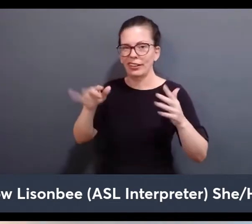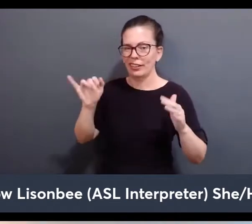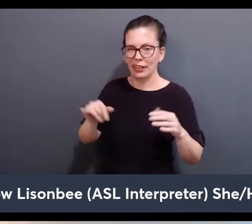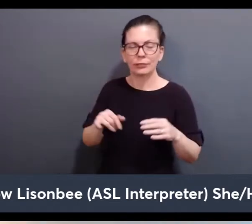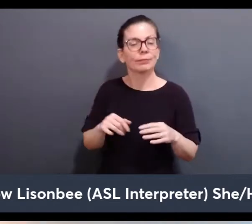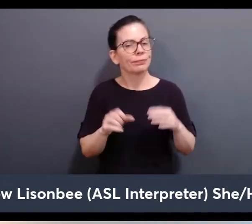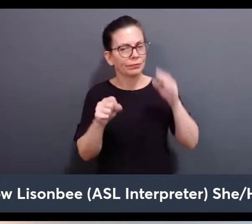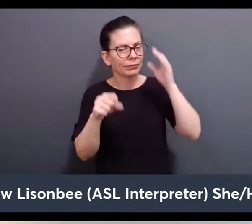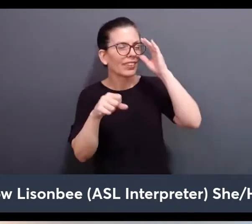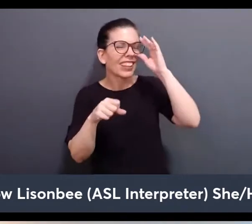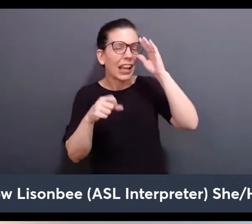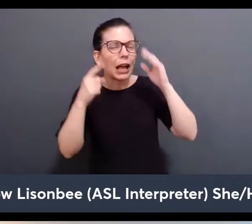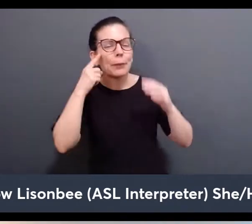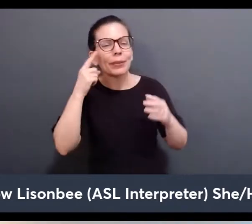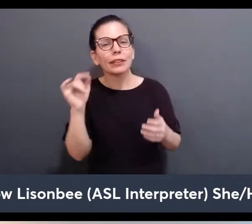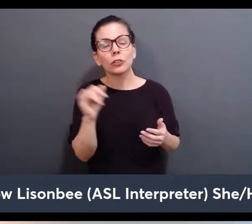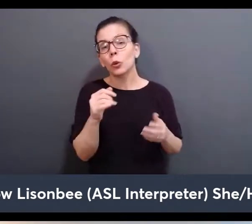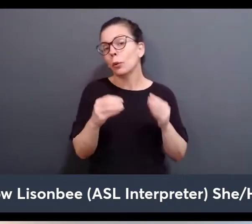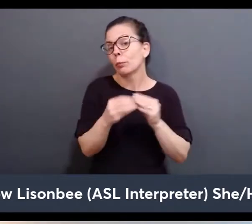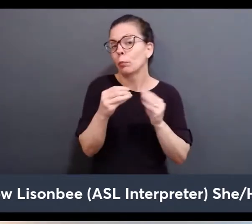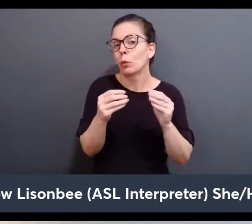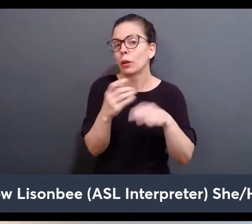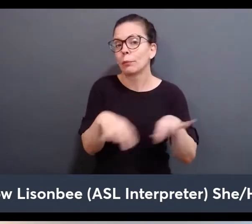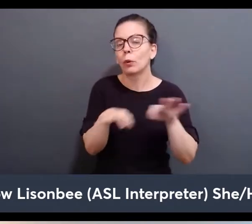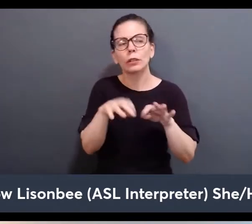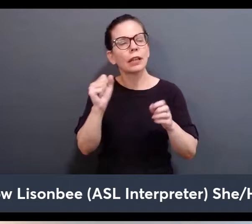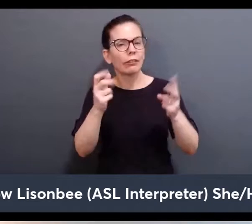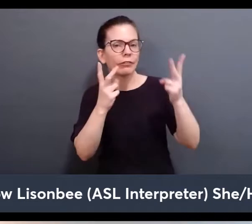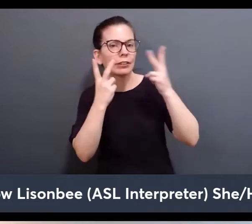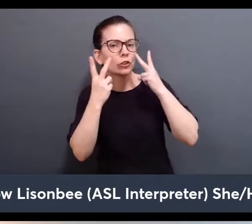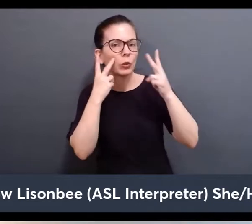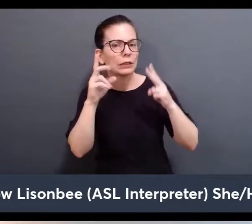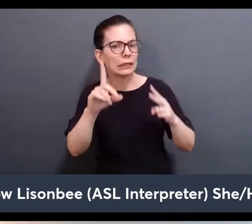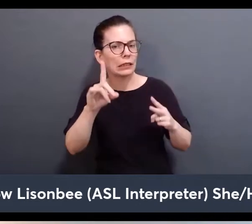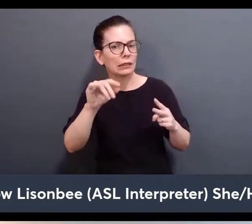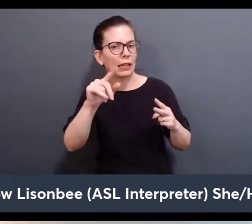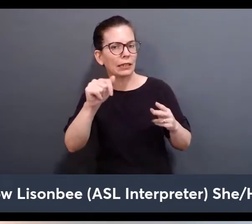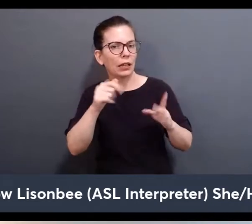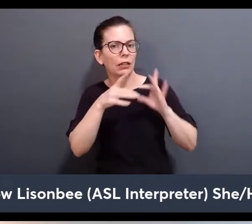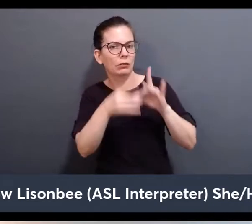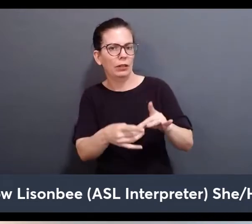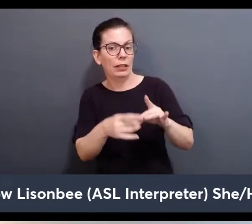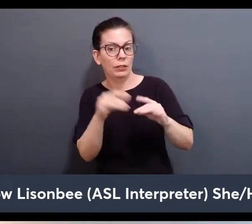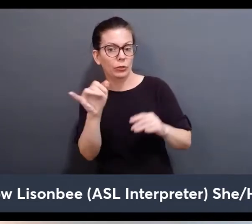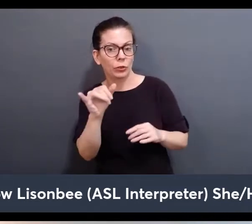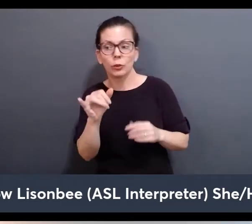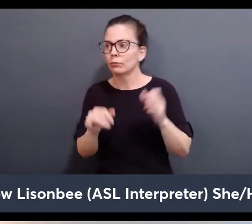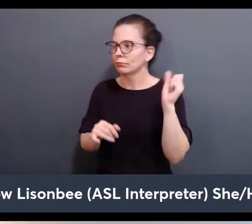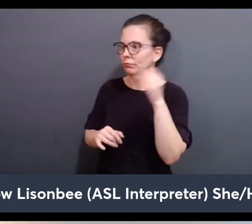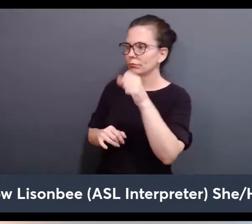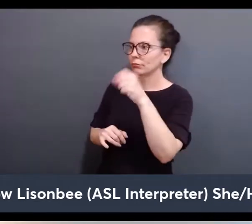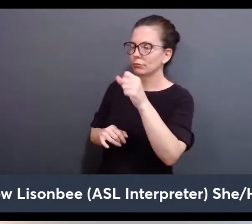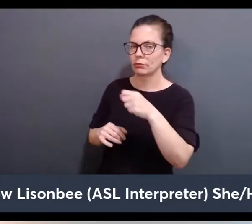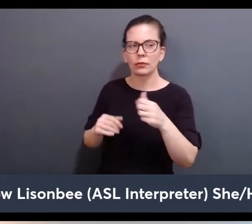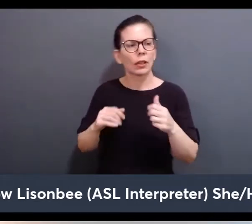I'm thinking even more important than that, though, is visualizations need data. So with QuickSight, where's the data coming from?